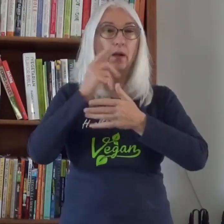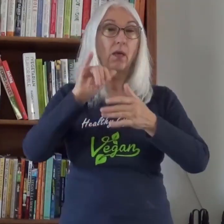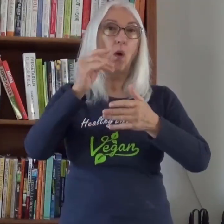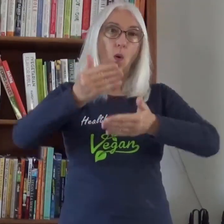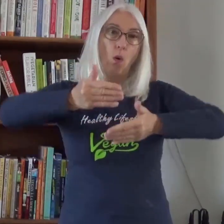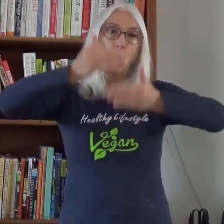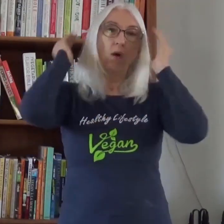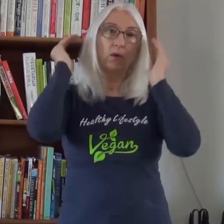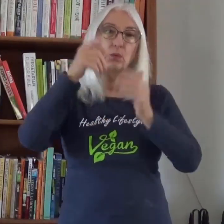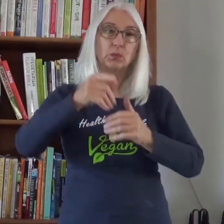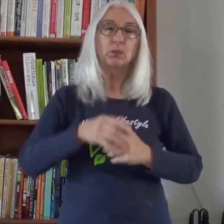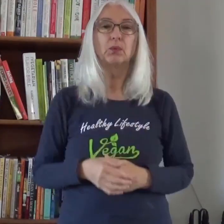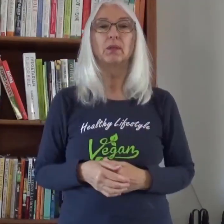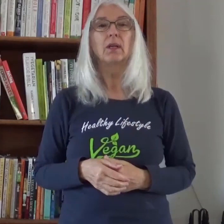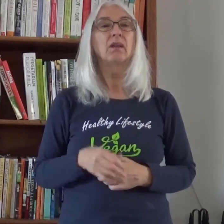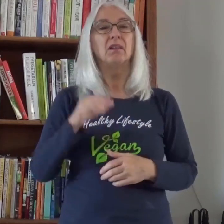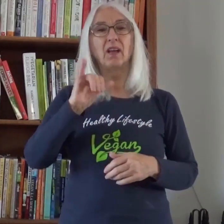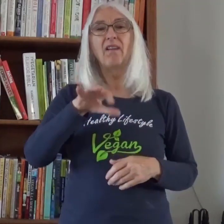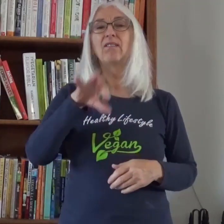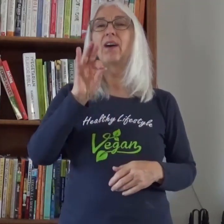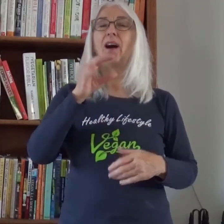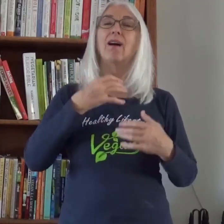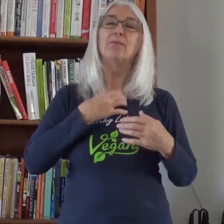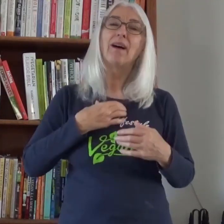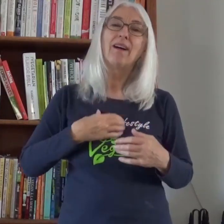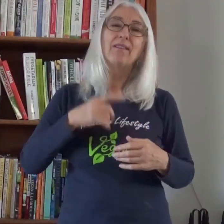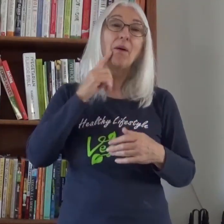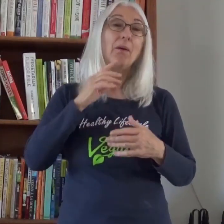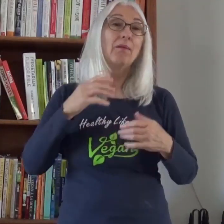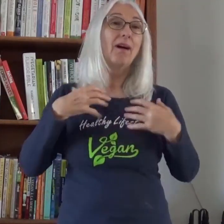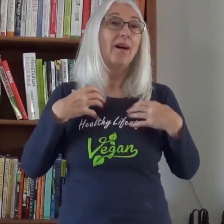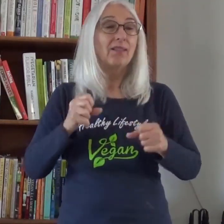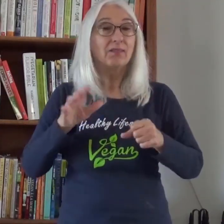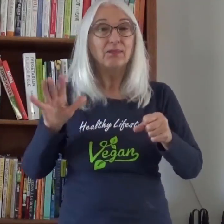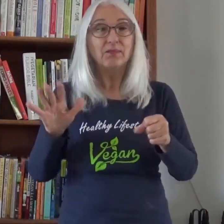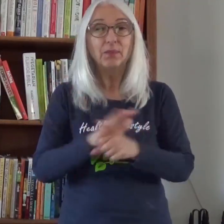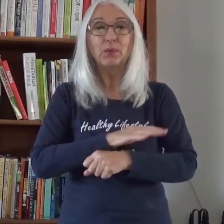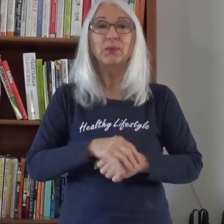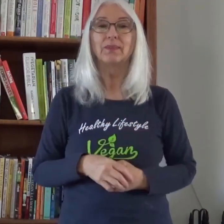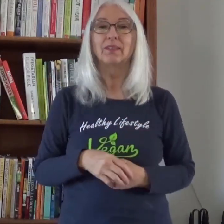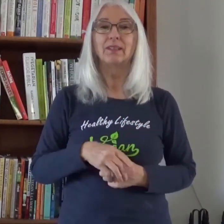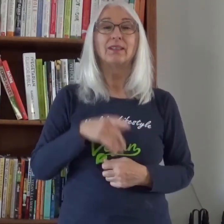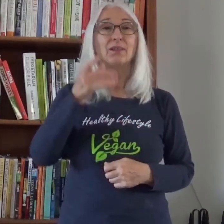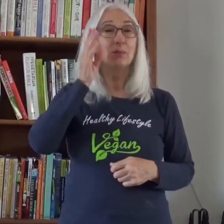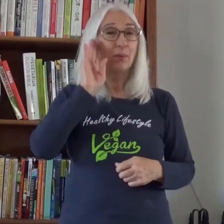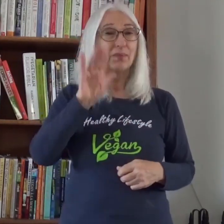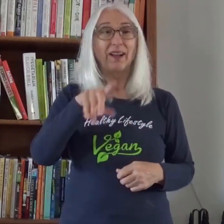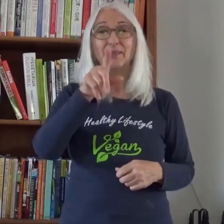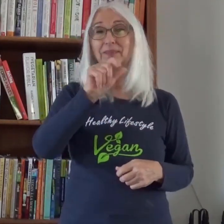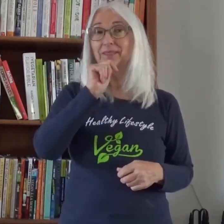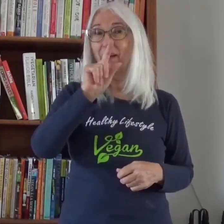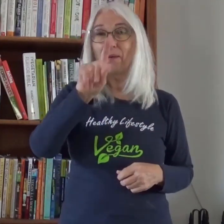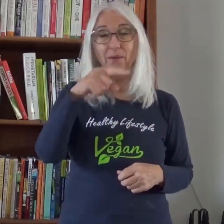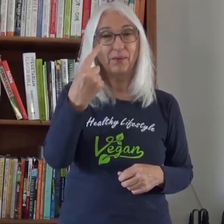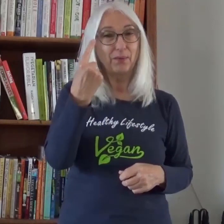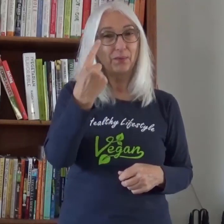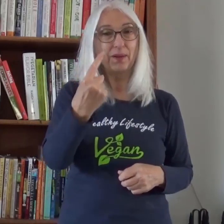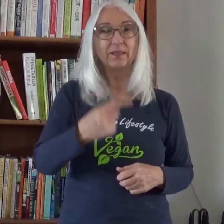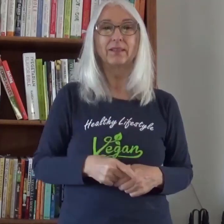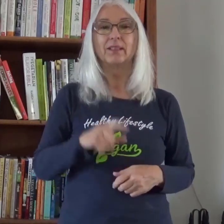overwhelmed you and find a passion for healthfulness. Know that you are not alone.